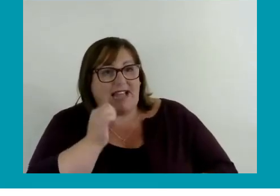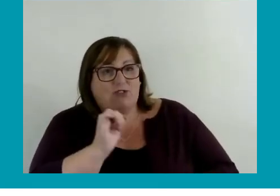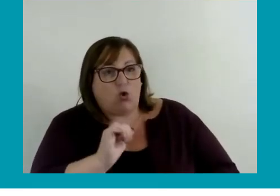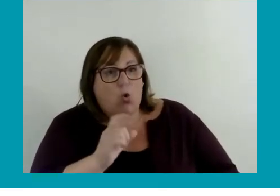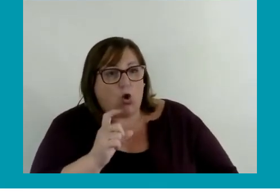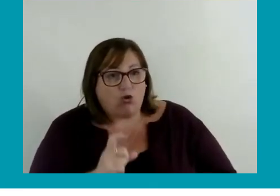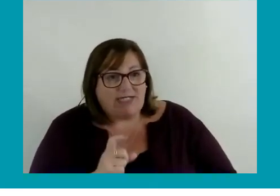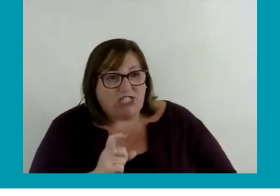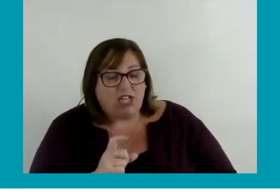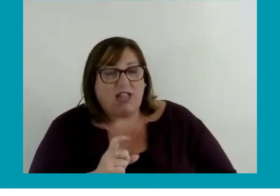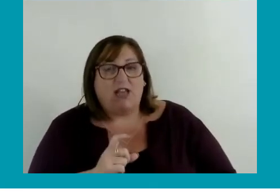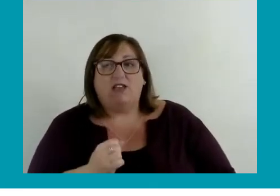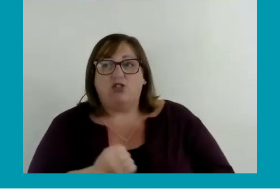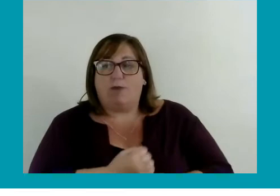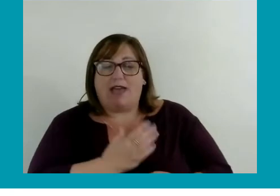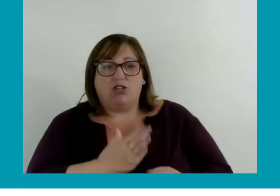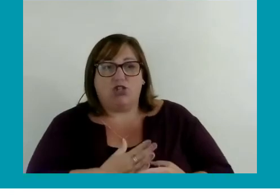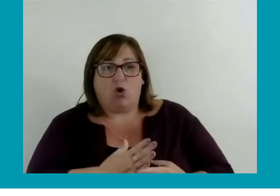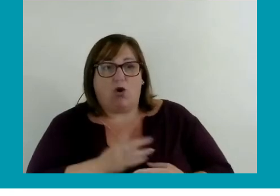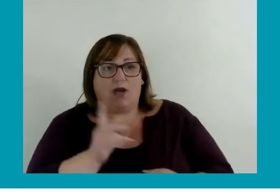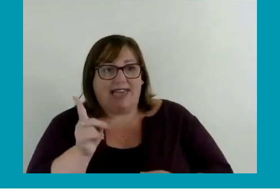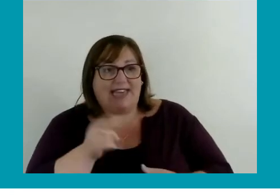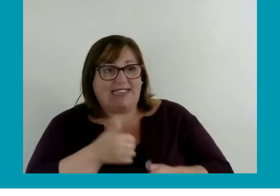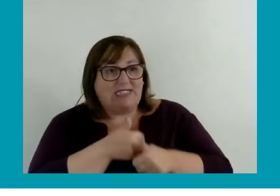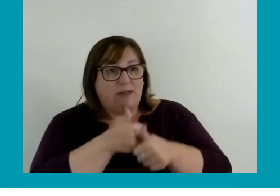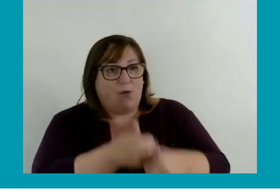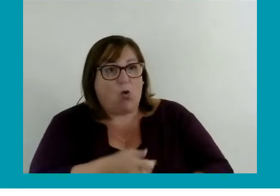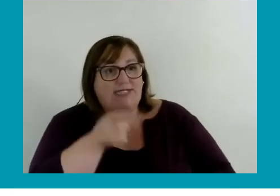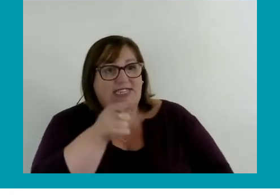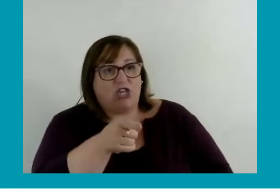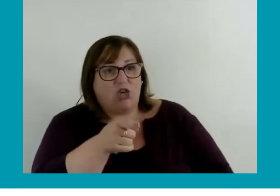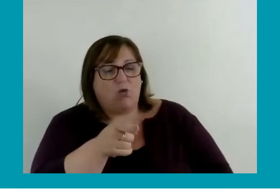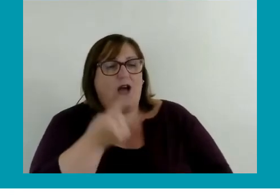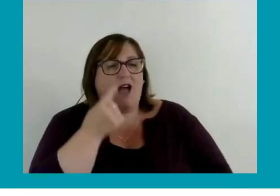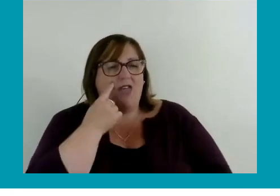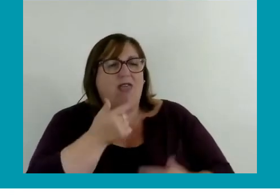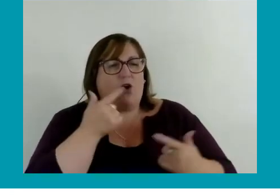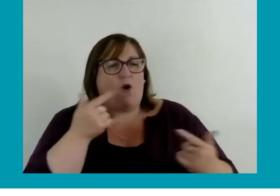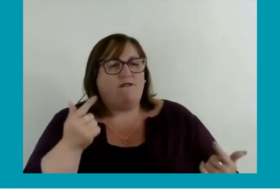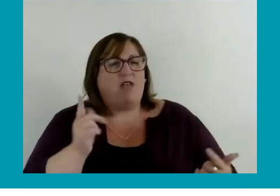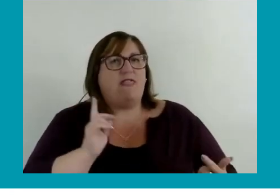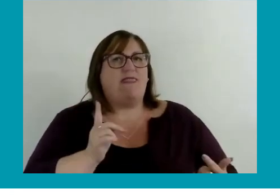you know um because i think often out there there may be this fear amongst employers because they